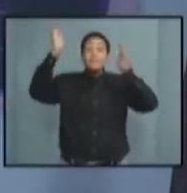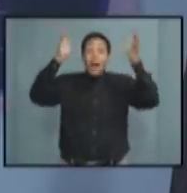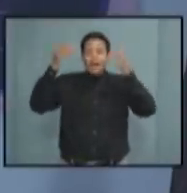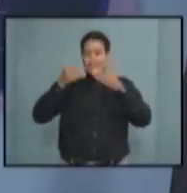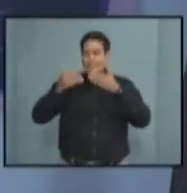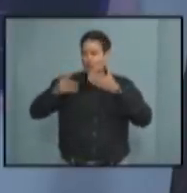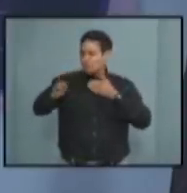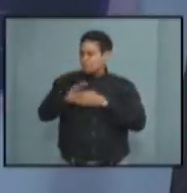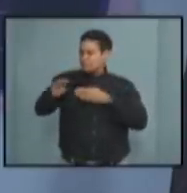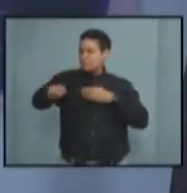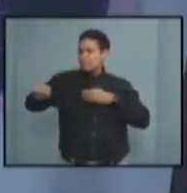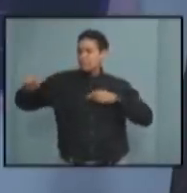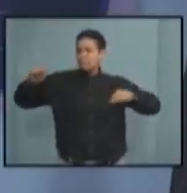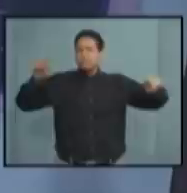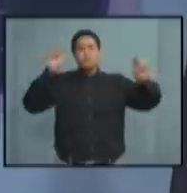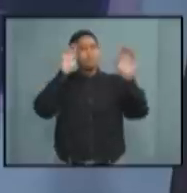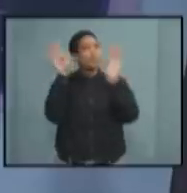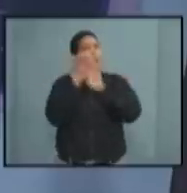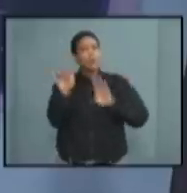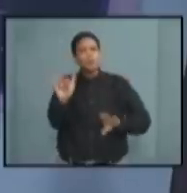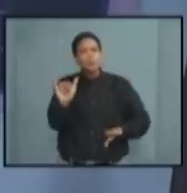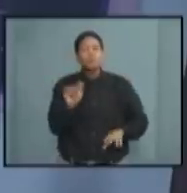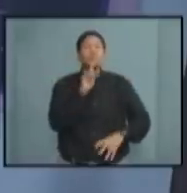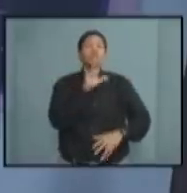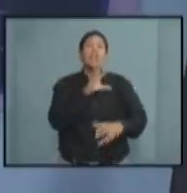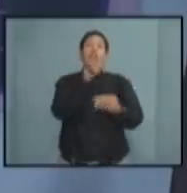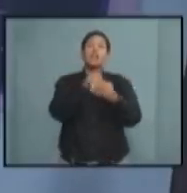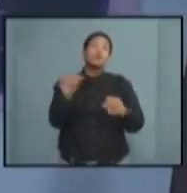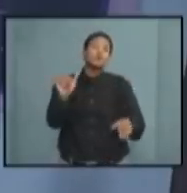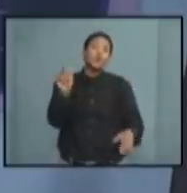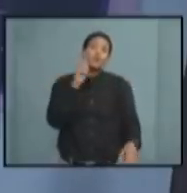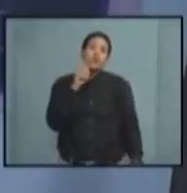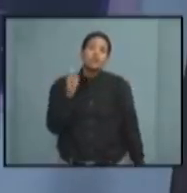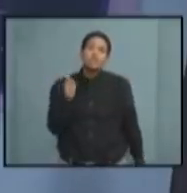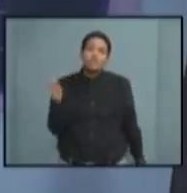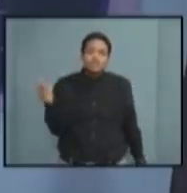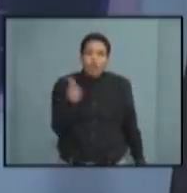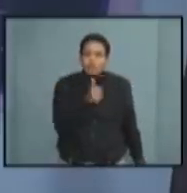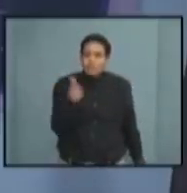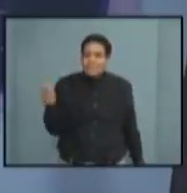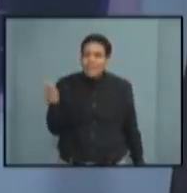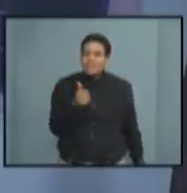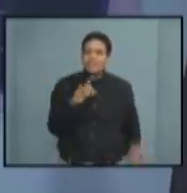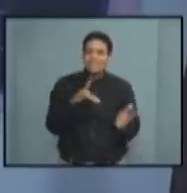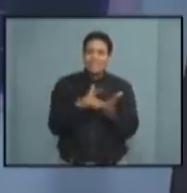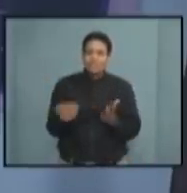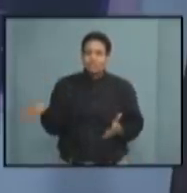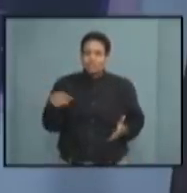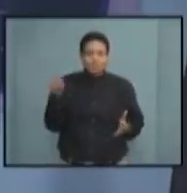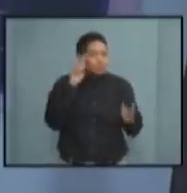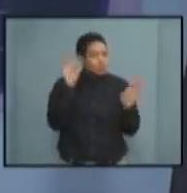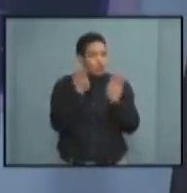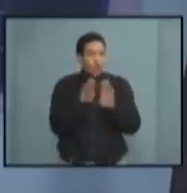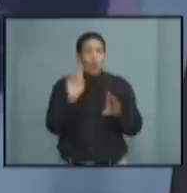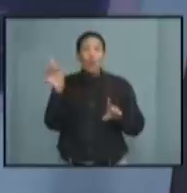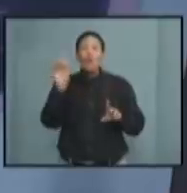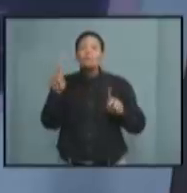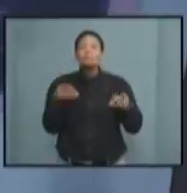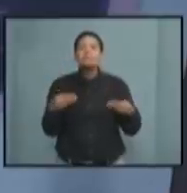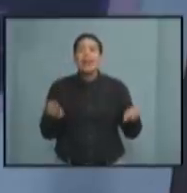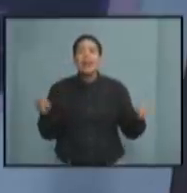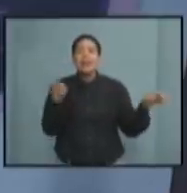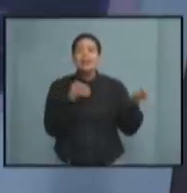it will include transportation hubs where beer is vending taking place and